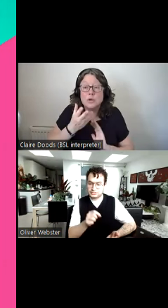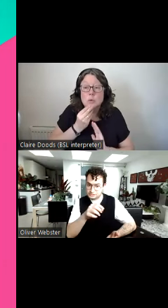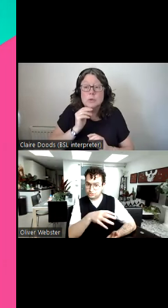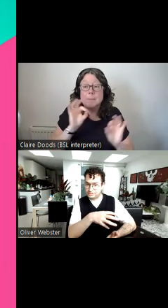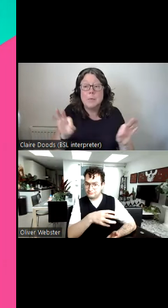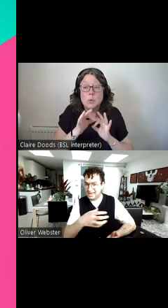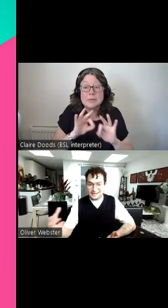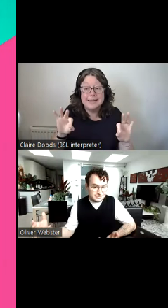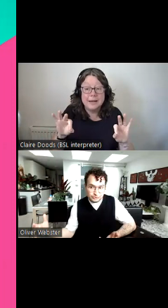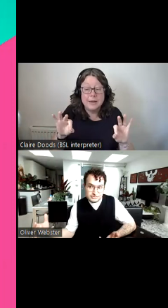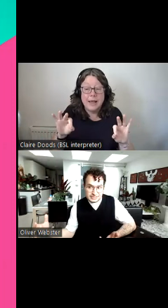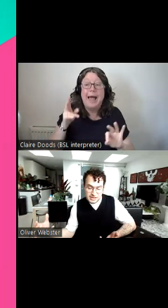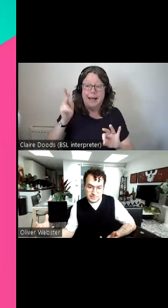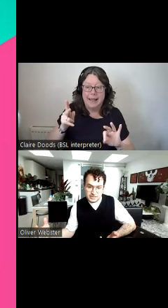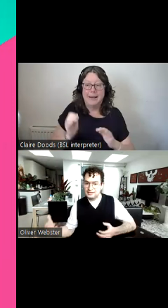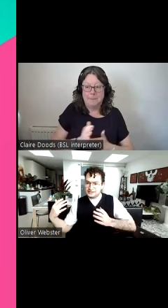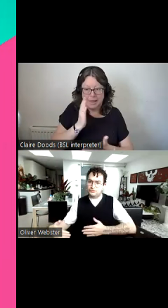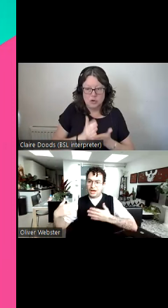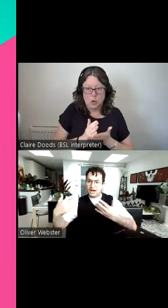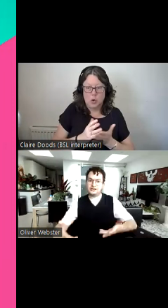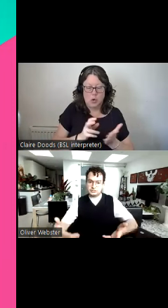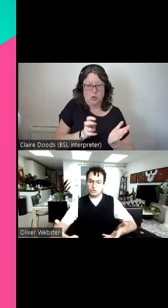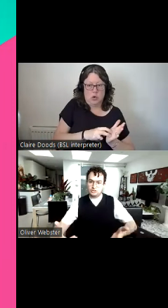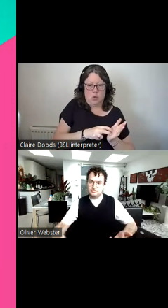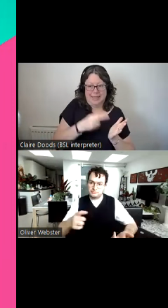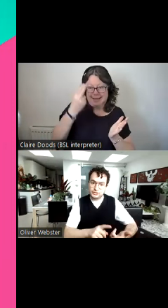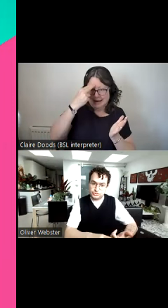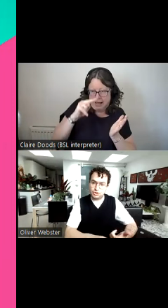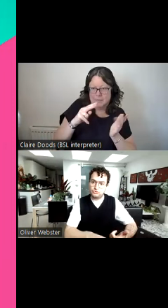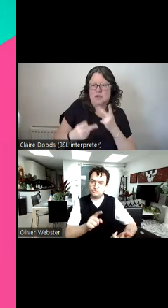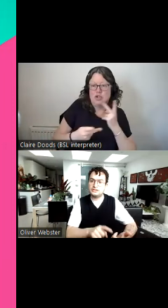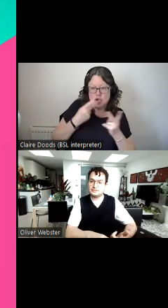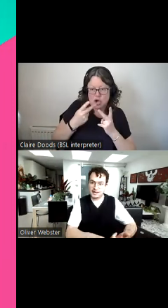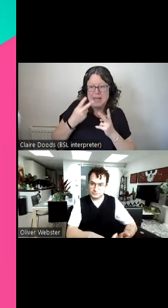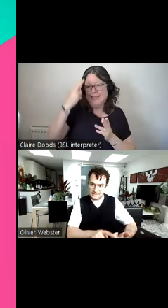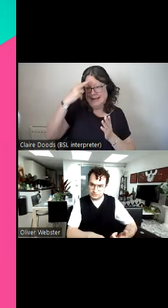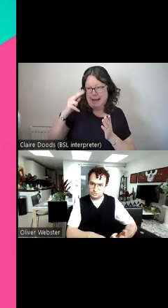This is during the editing process, maybe. If you're adding a song on, make sure you know what is the name of that song?